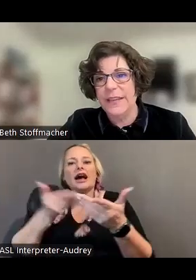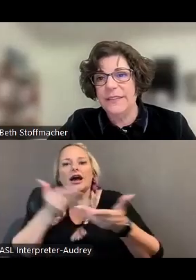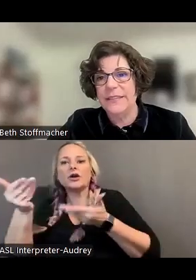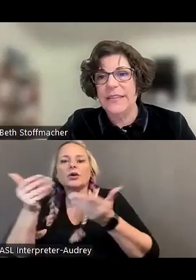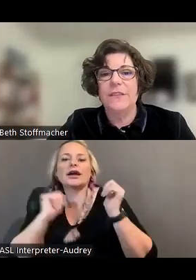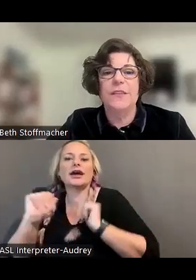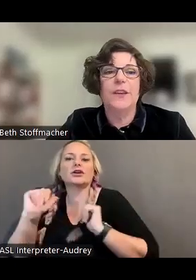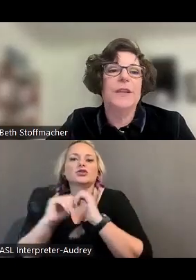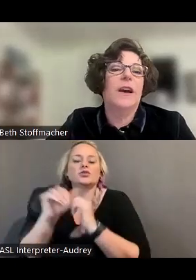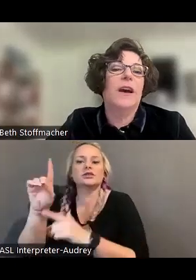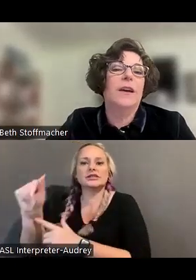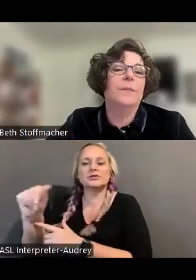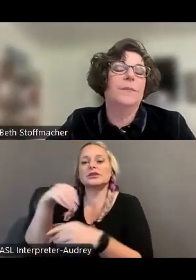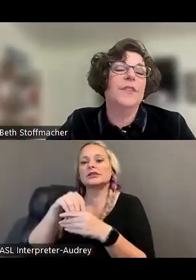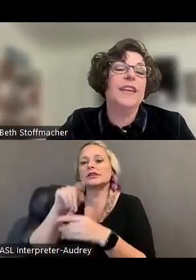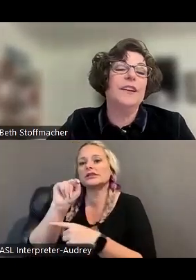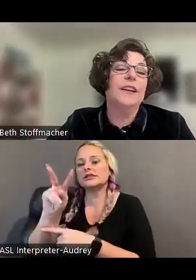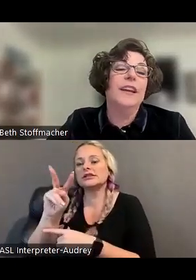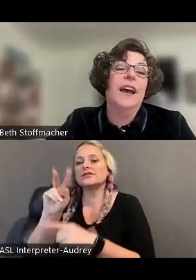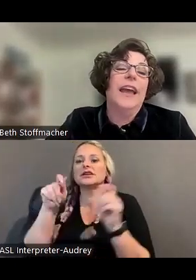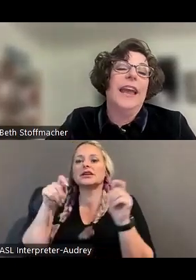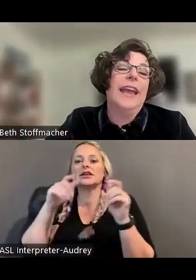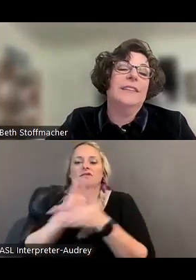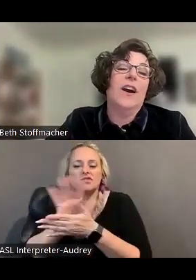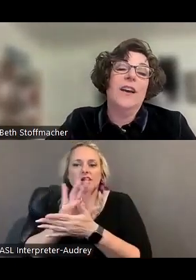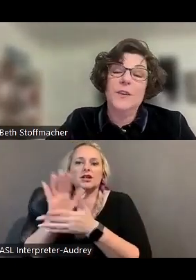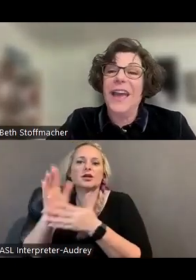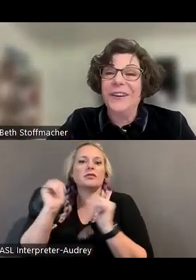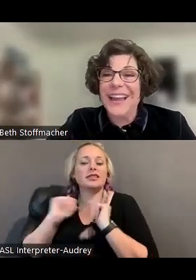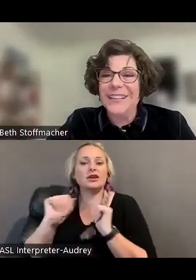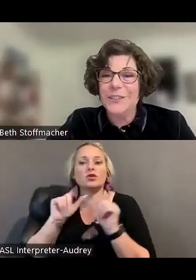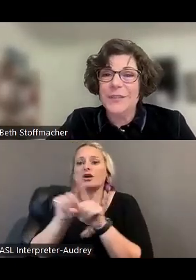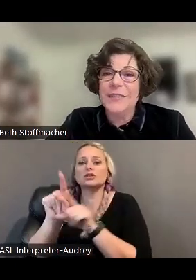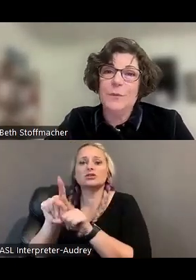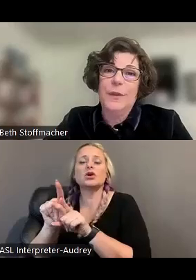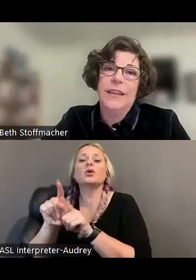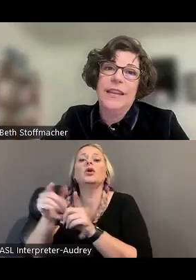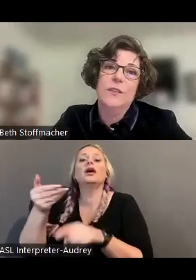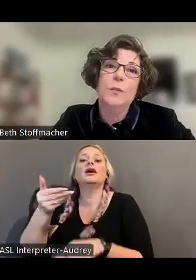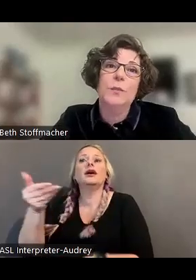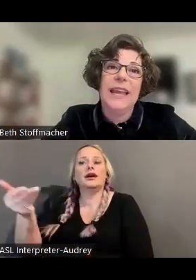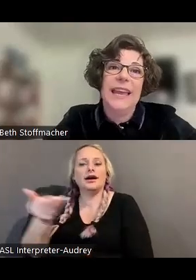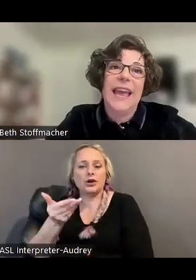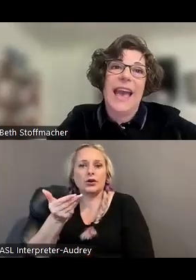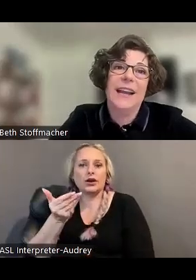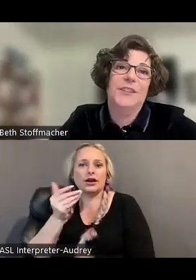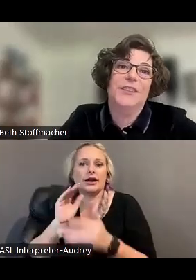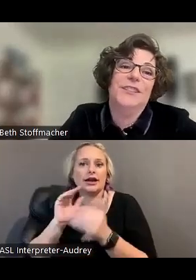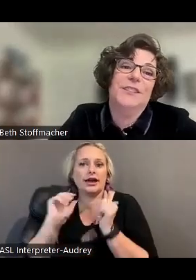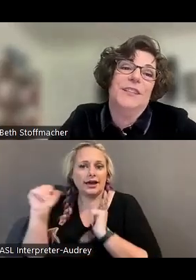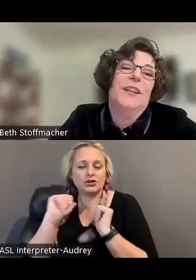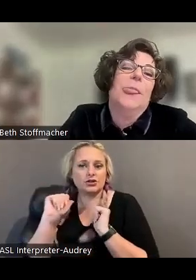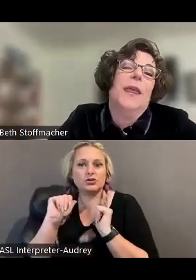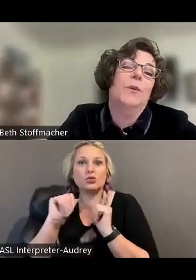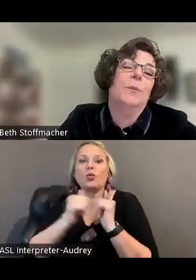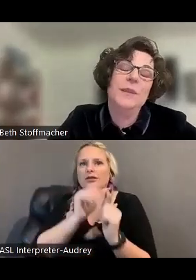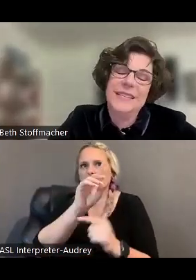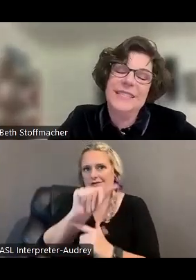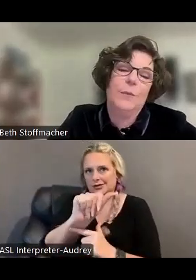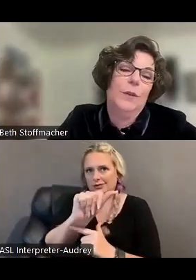in tv, film and theater, and also hiring actors with disabilities to play actors with disabled